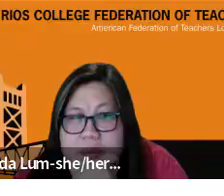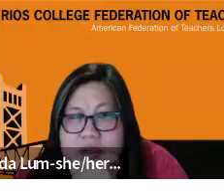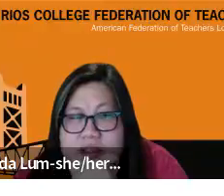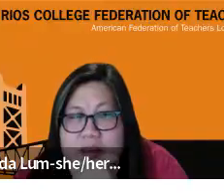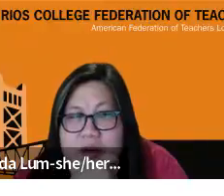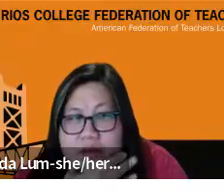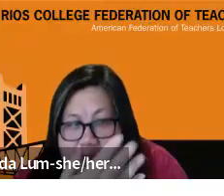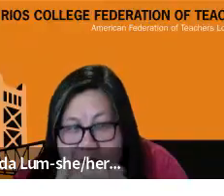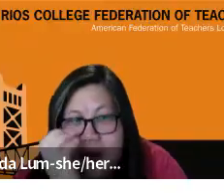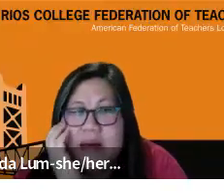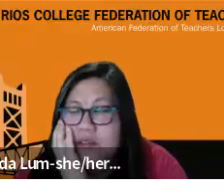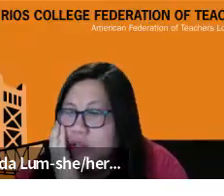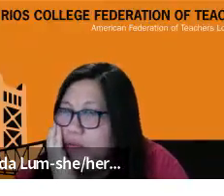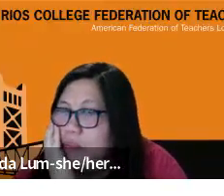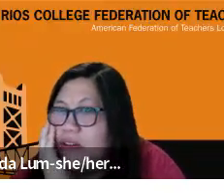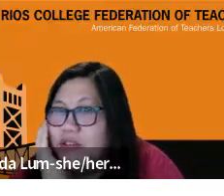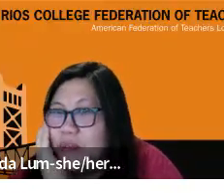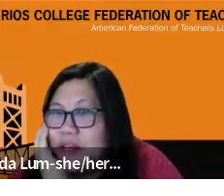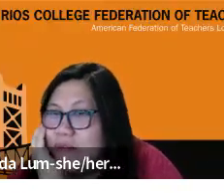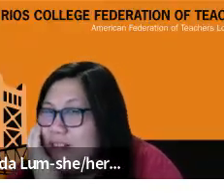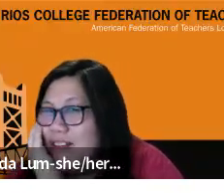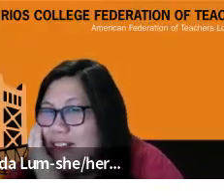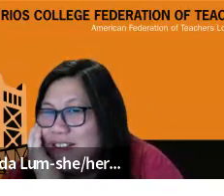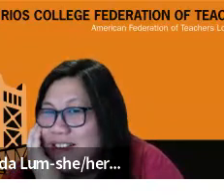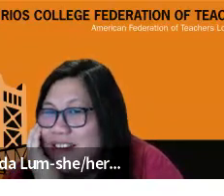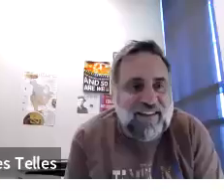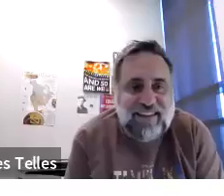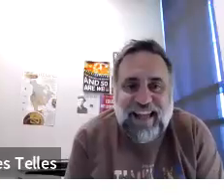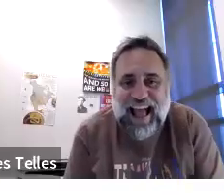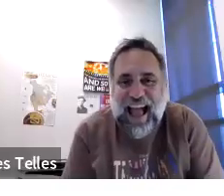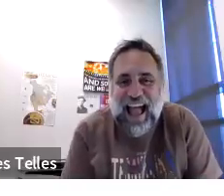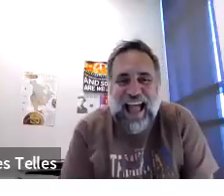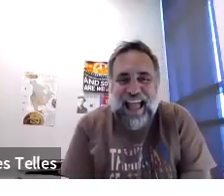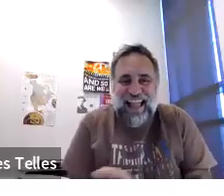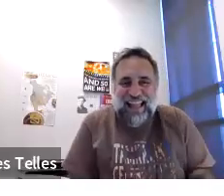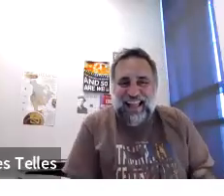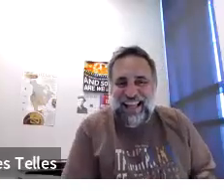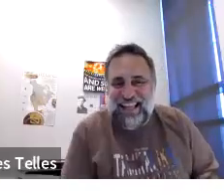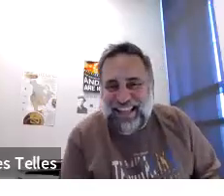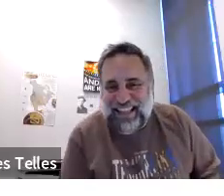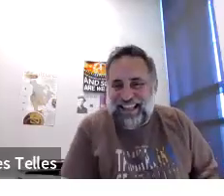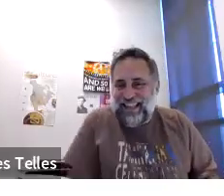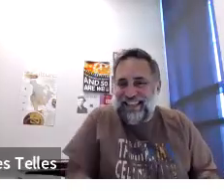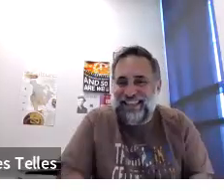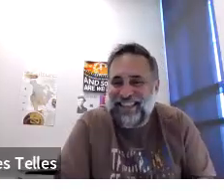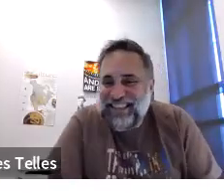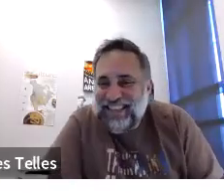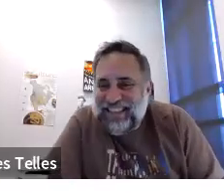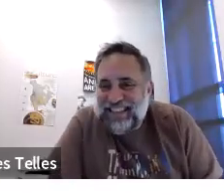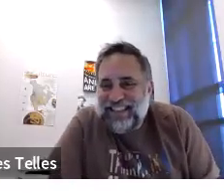And that would be type of by having 2 different professor names there. Oh.